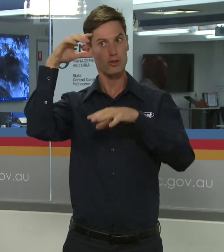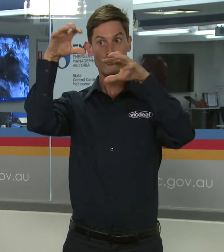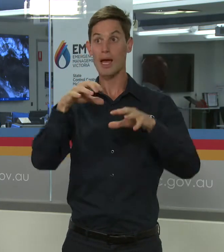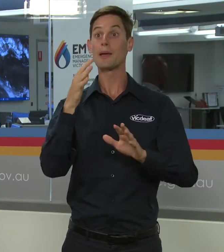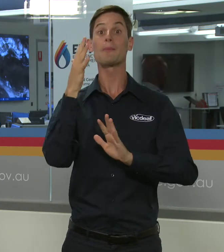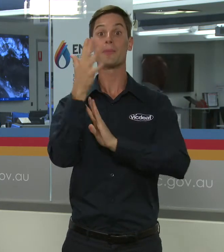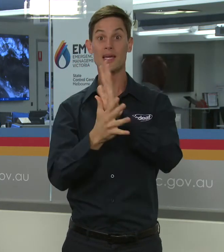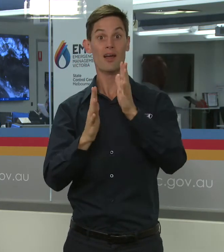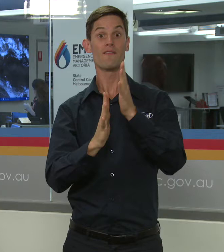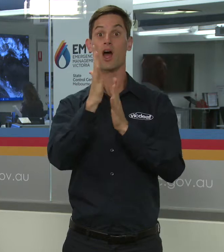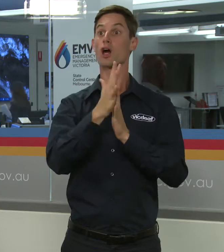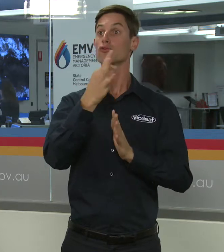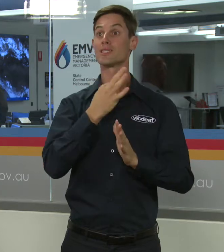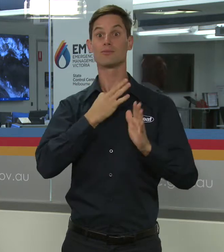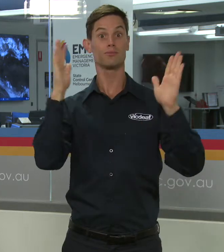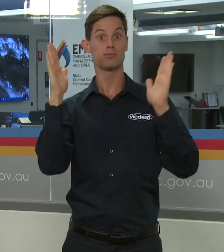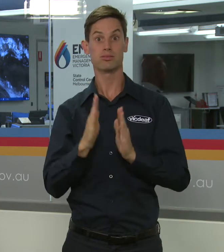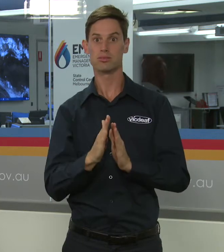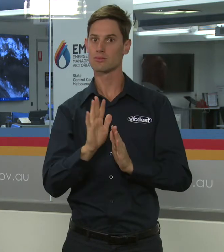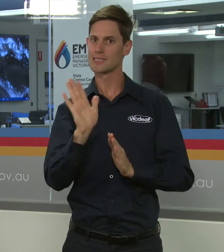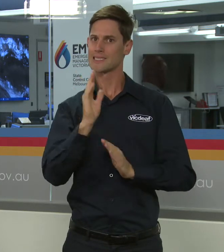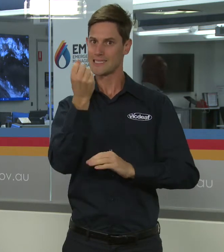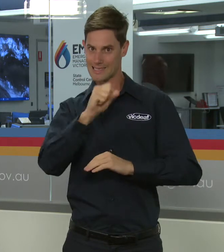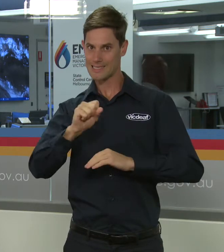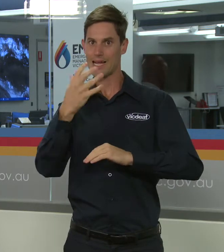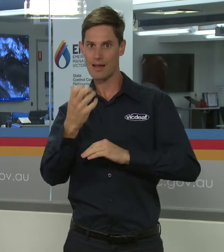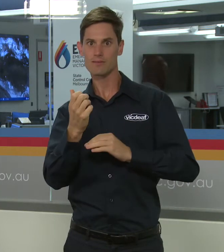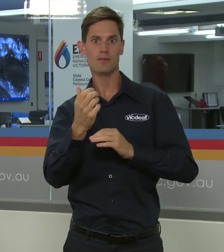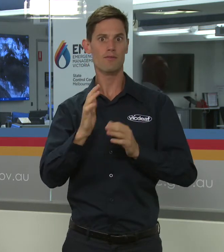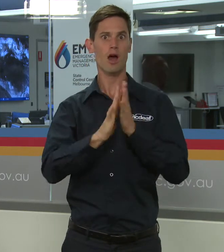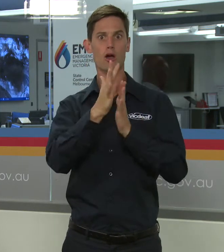There isn’t any significant rain forecast past this point, and that means it will dry